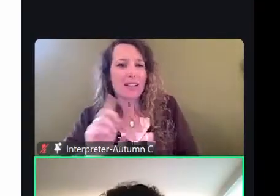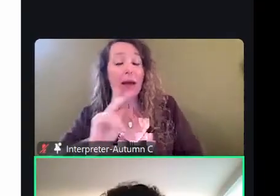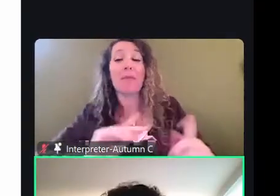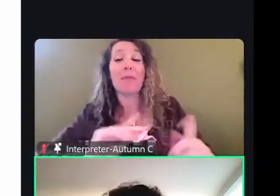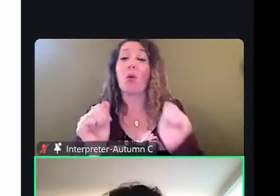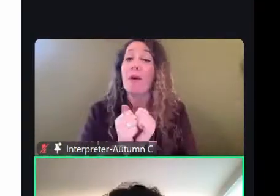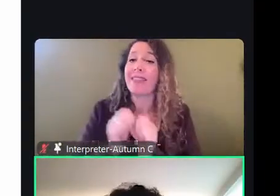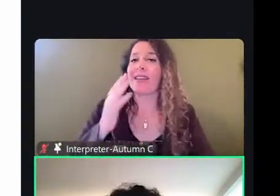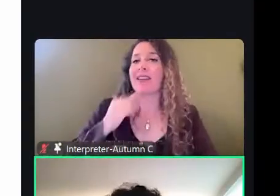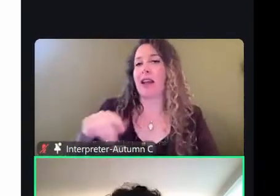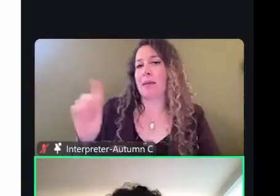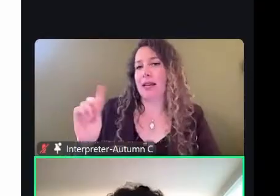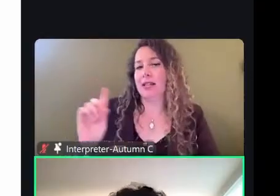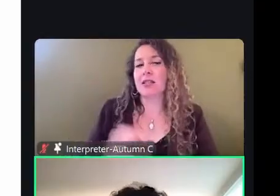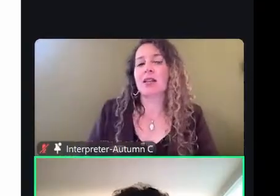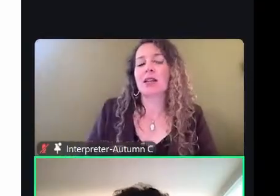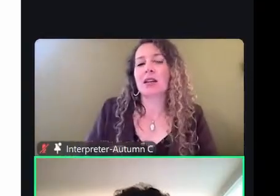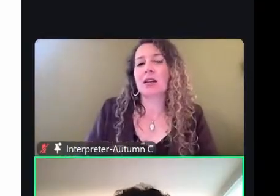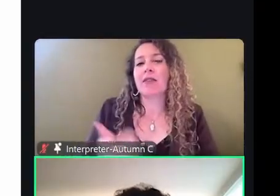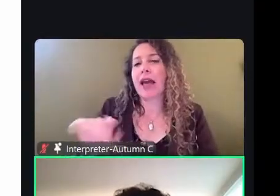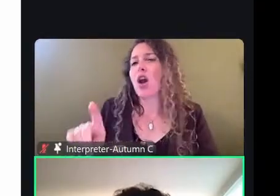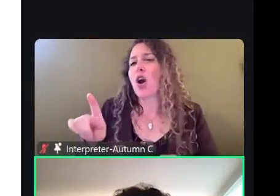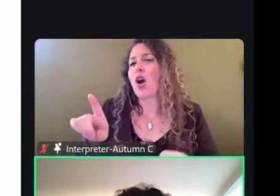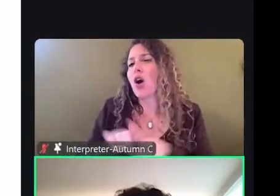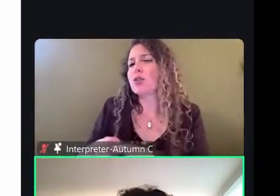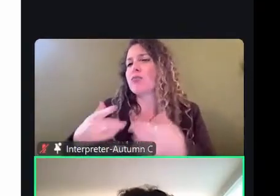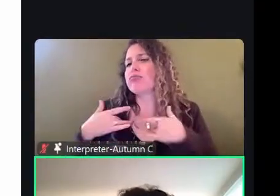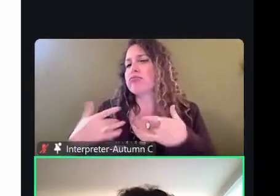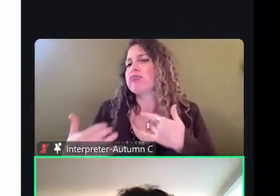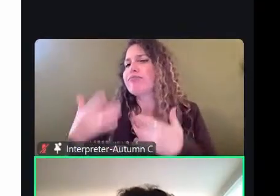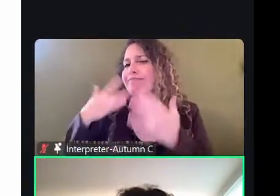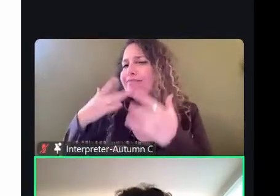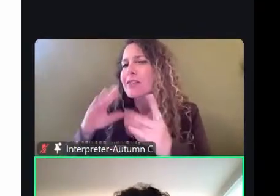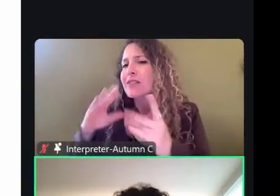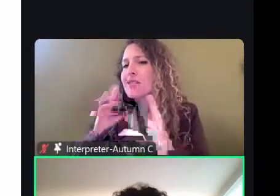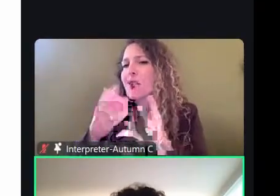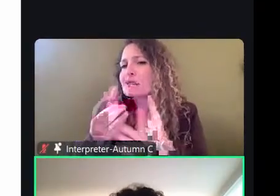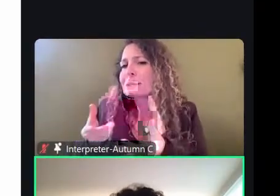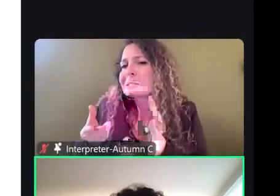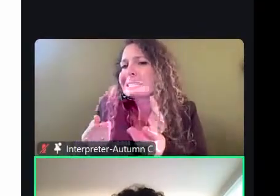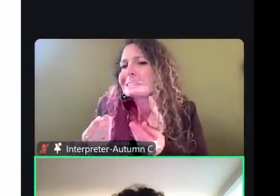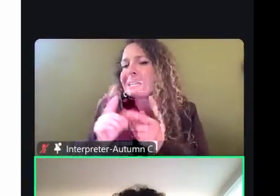diabetes. And they also tend to lack often the cultural sensitivity to make many gender